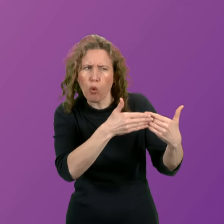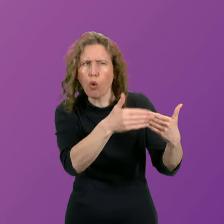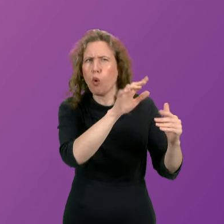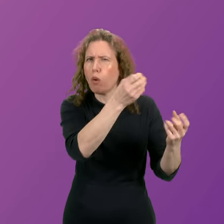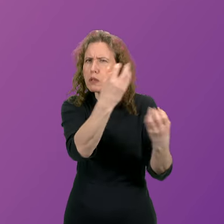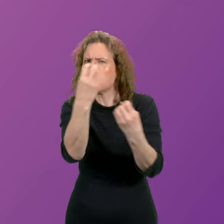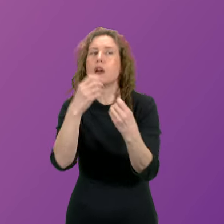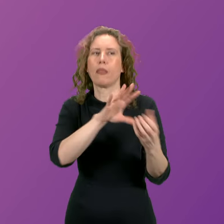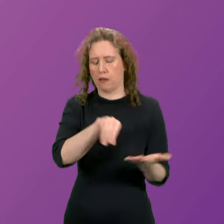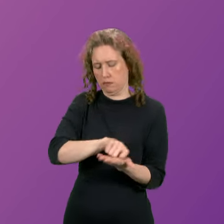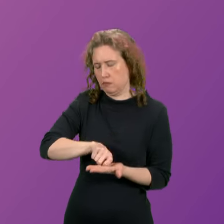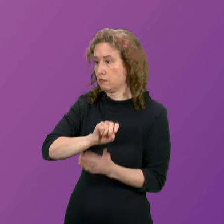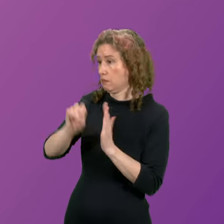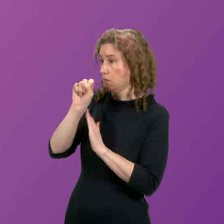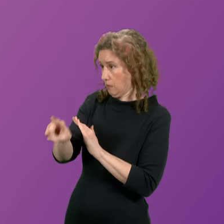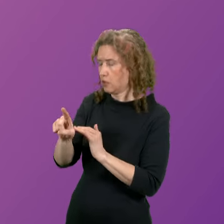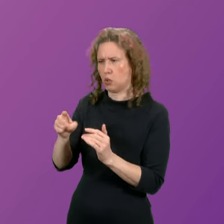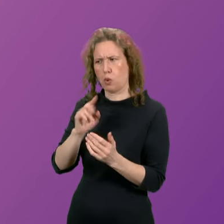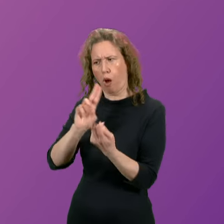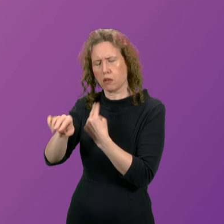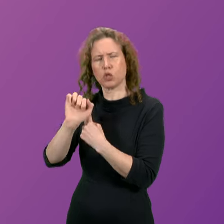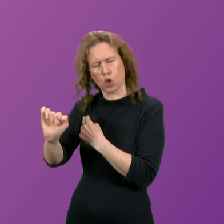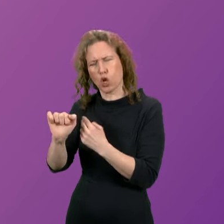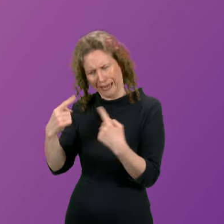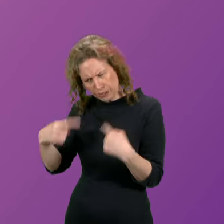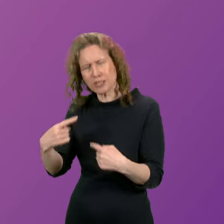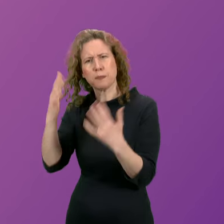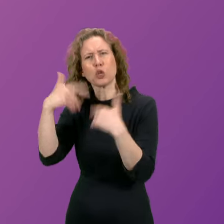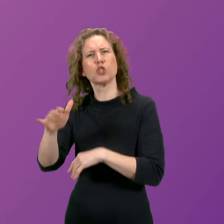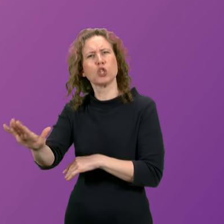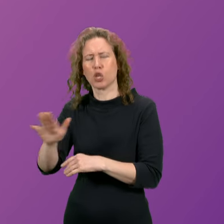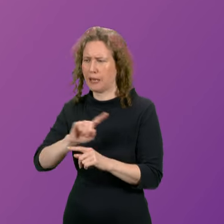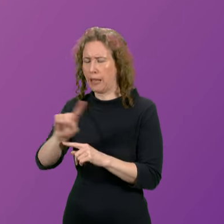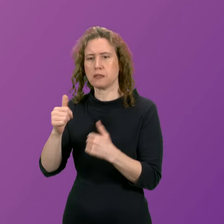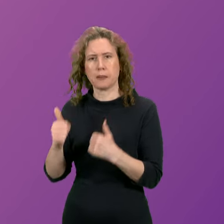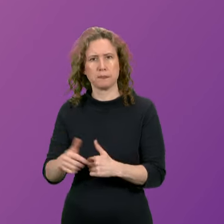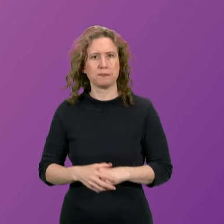that her legitimate concerns are properly addressed in correspondence at a later date.